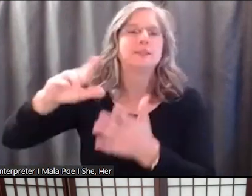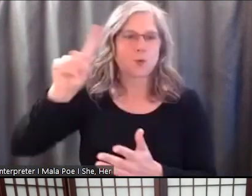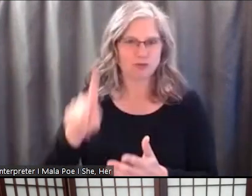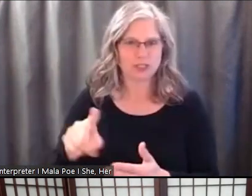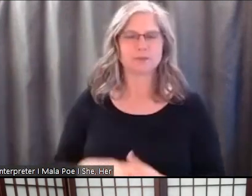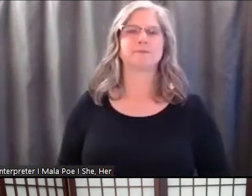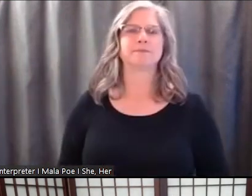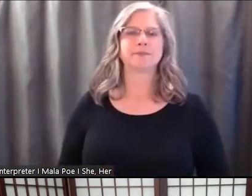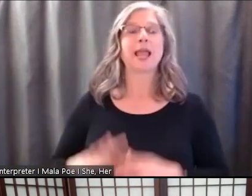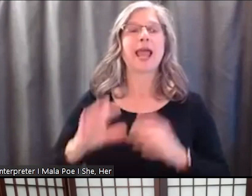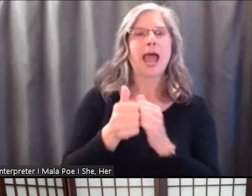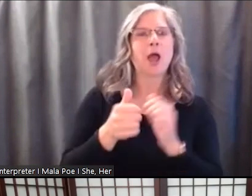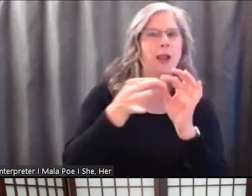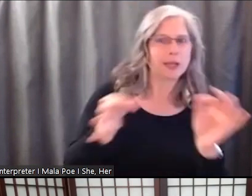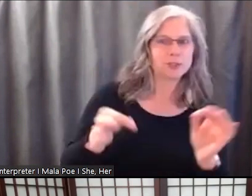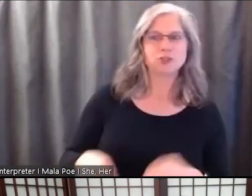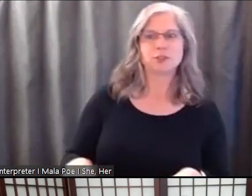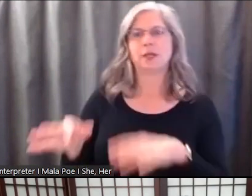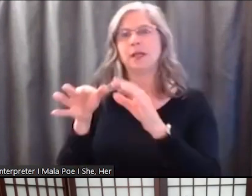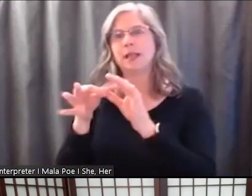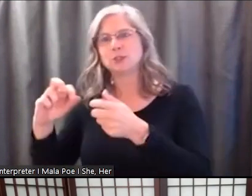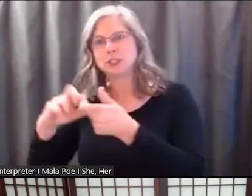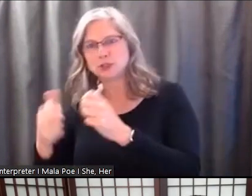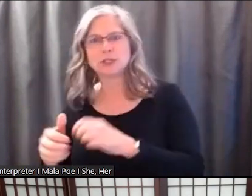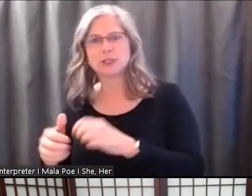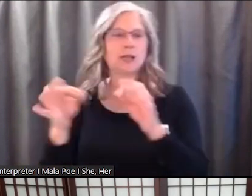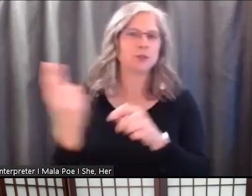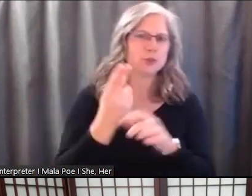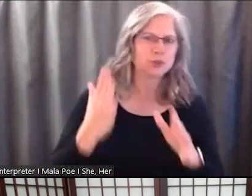languages, language issues and language users and so on be represented in better ways?